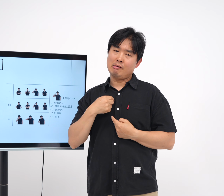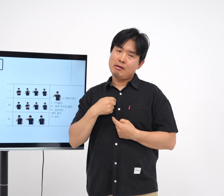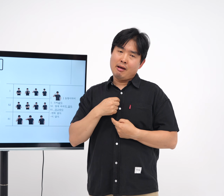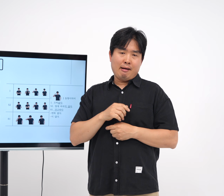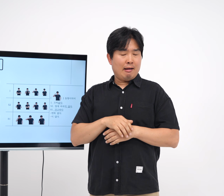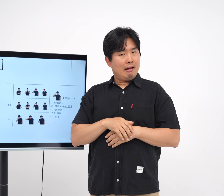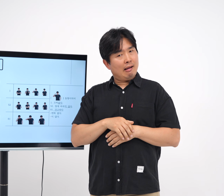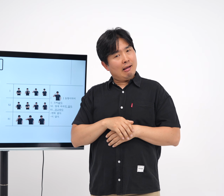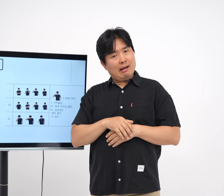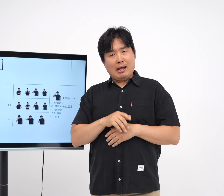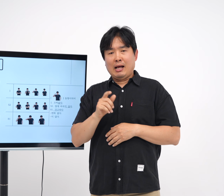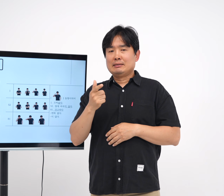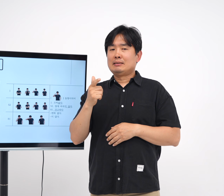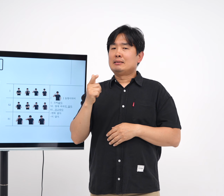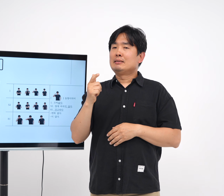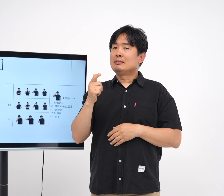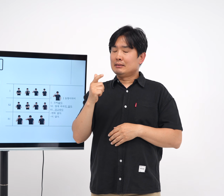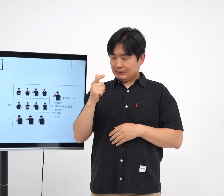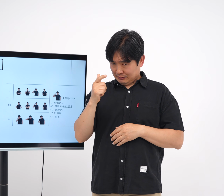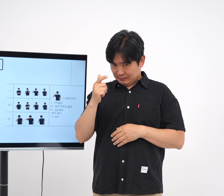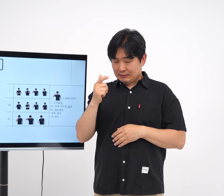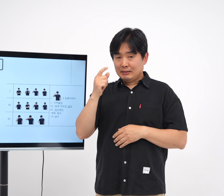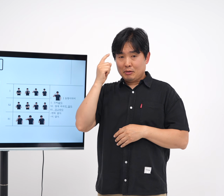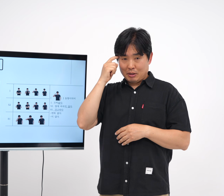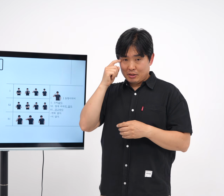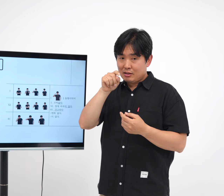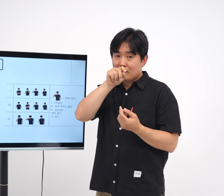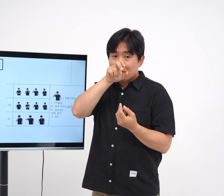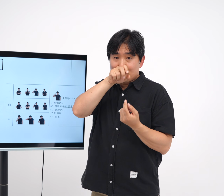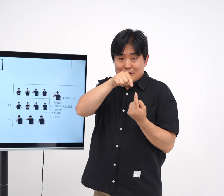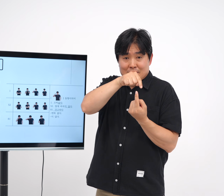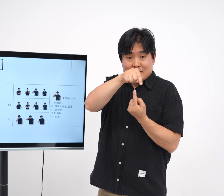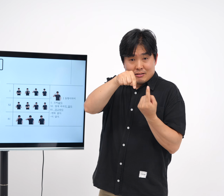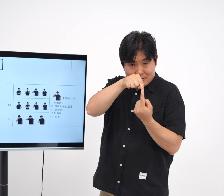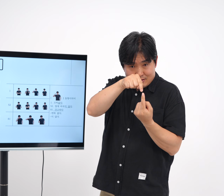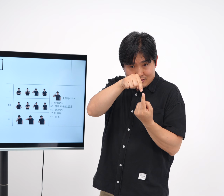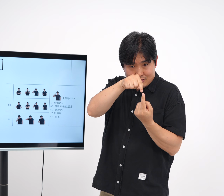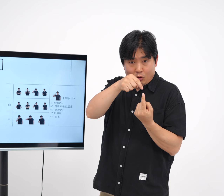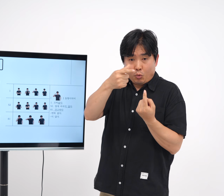I don't think that's true. These four expressions